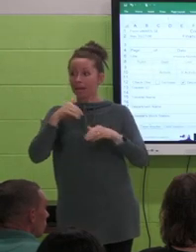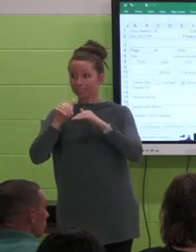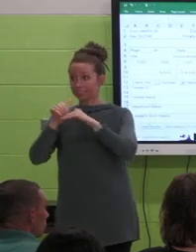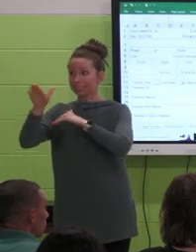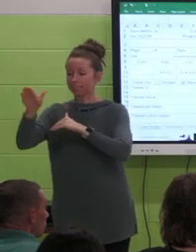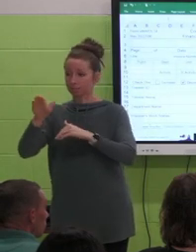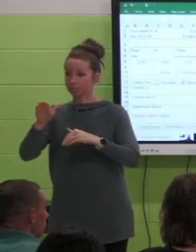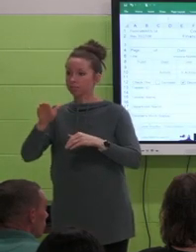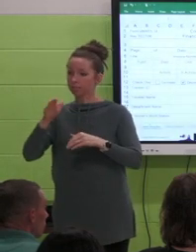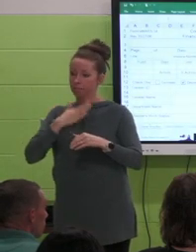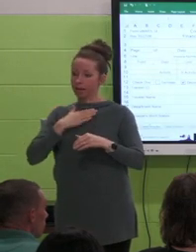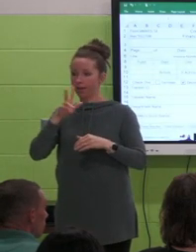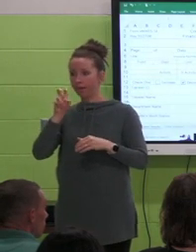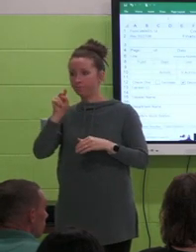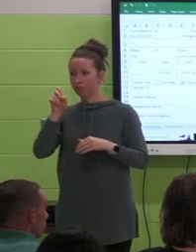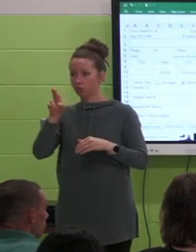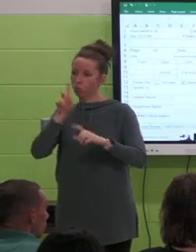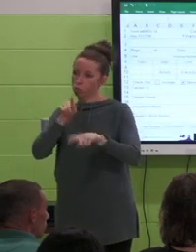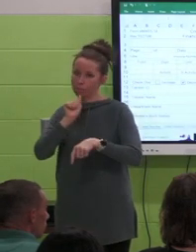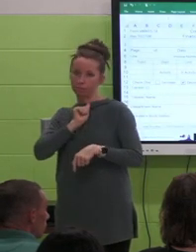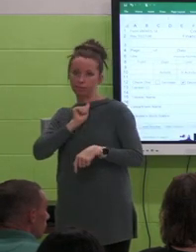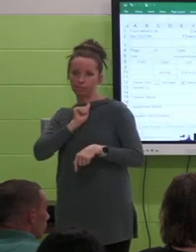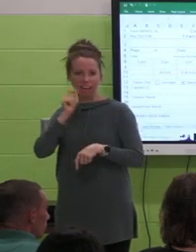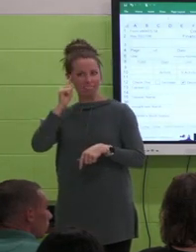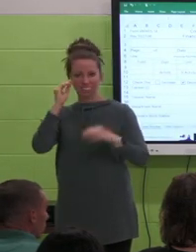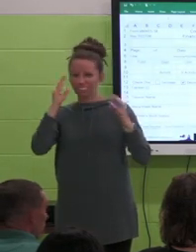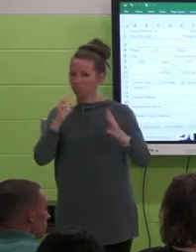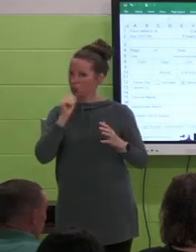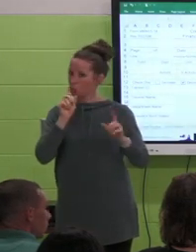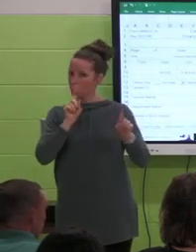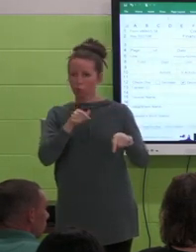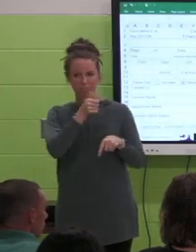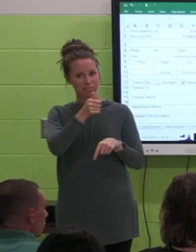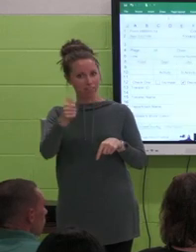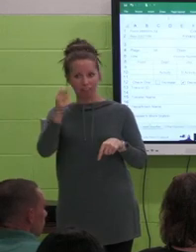do my own ordering okay I don't think teachers ordered their own it was usually done by Whoever